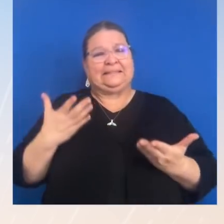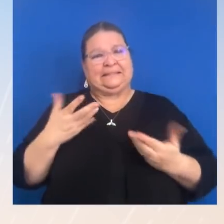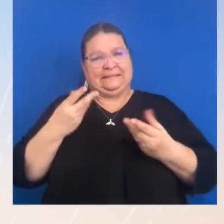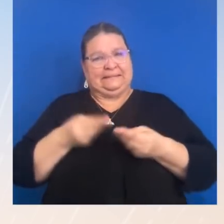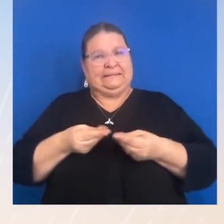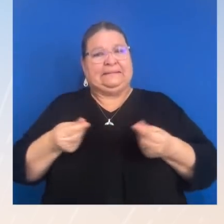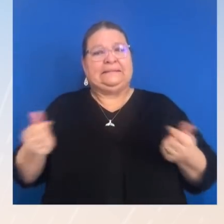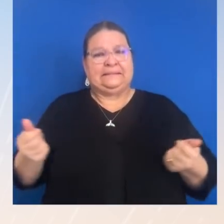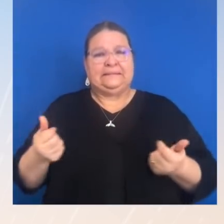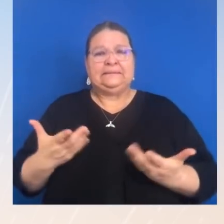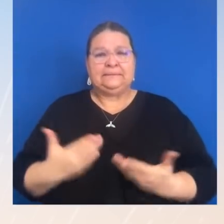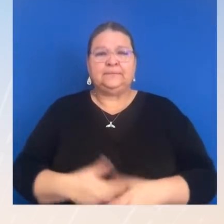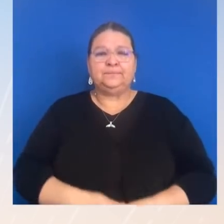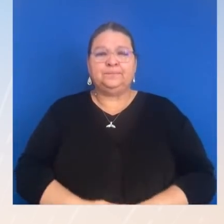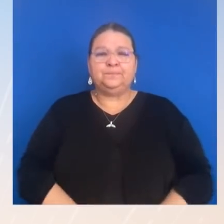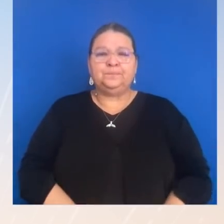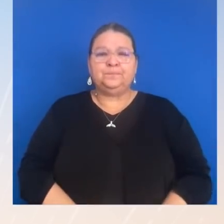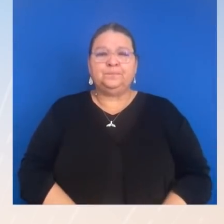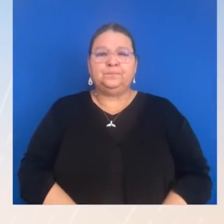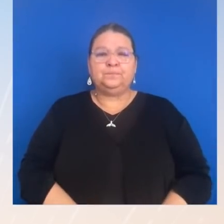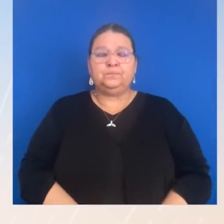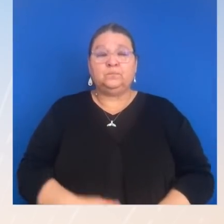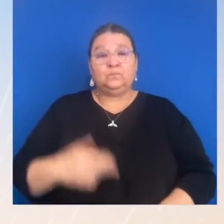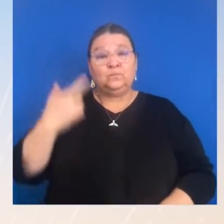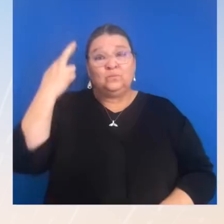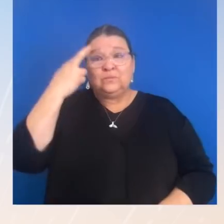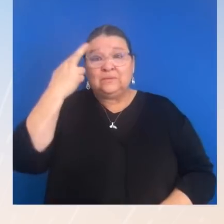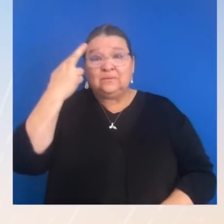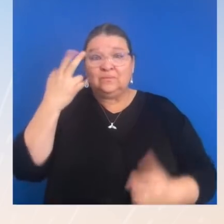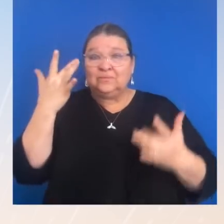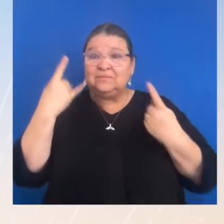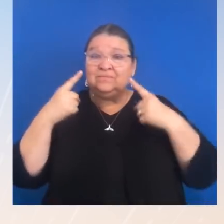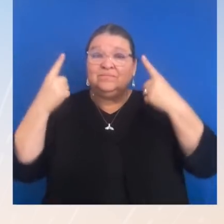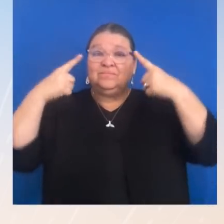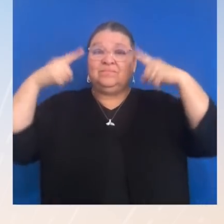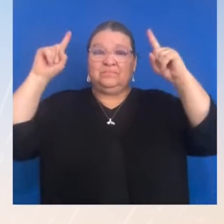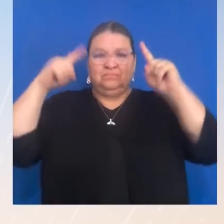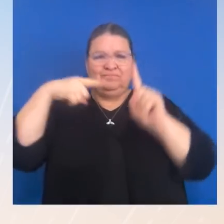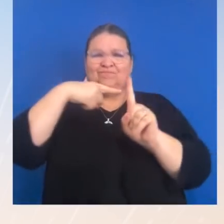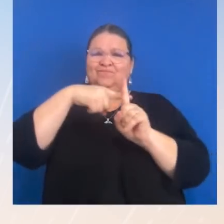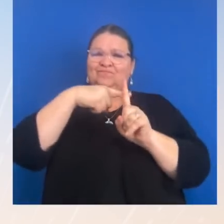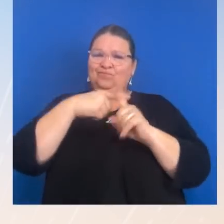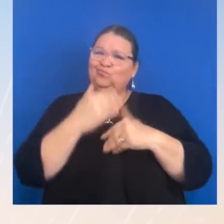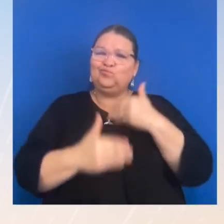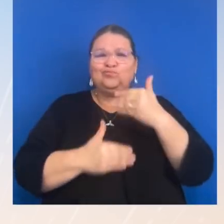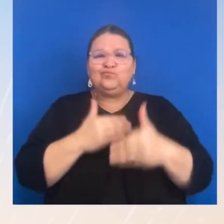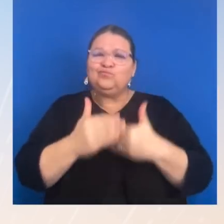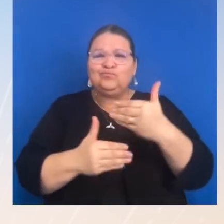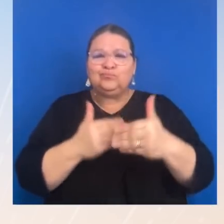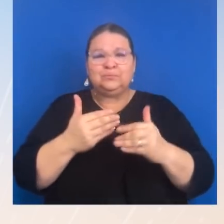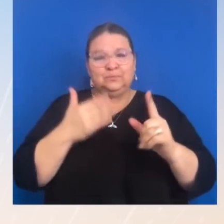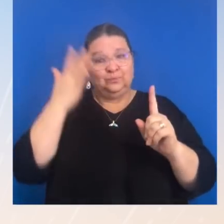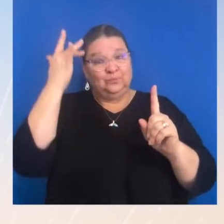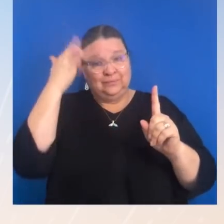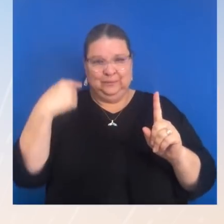The reason we've made the progress we have at this point is because we have been ahead of where the pandemic is,